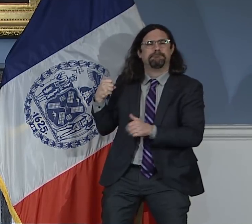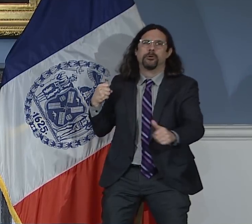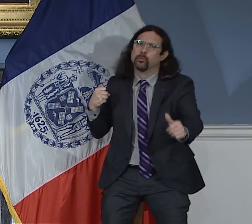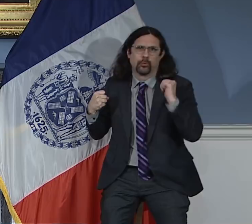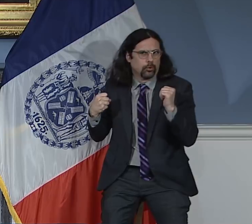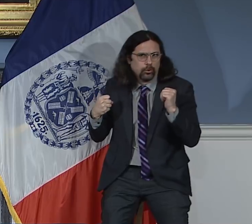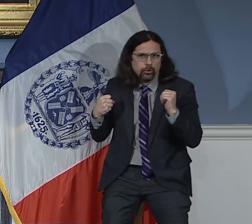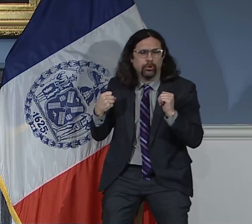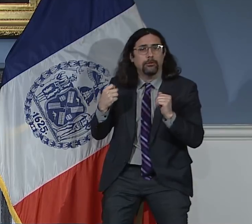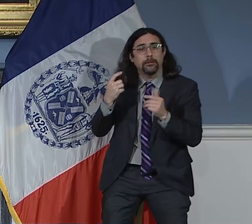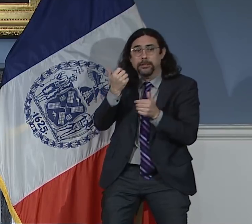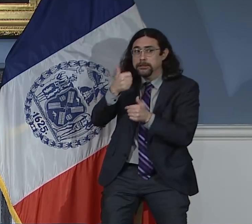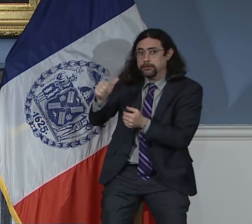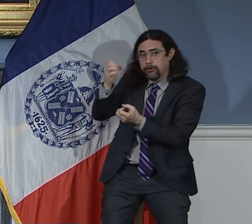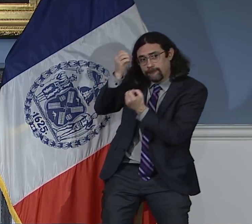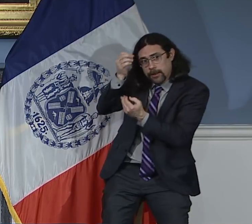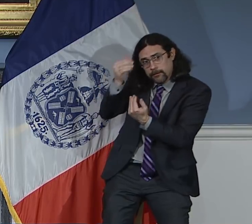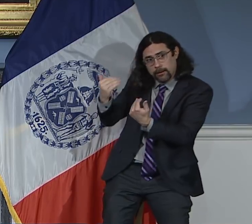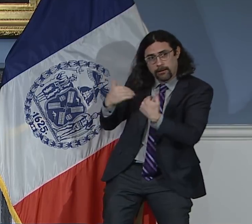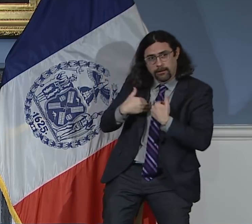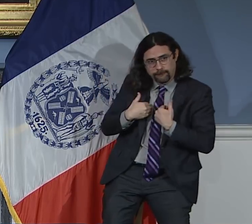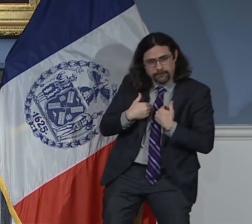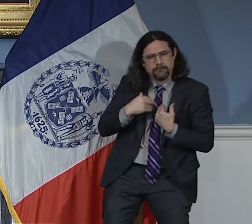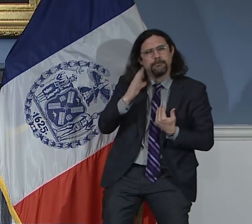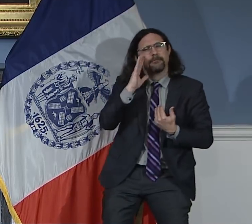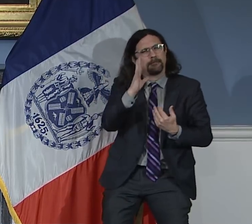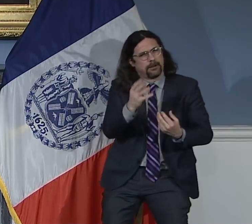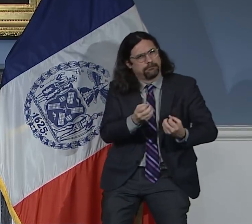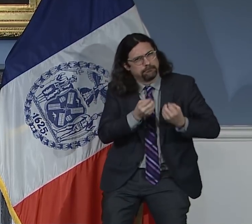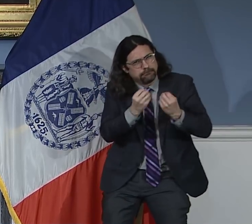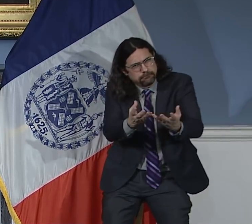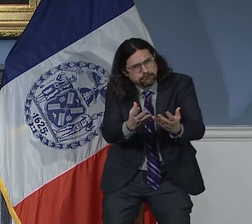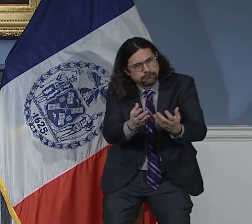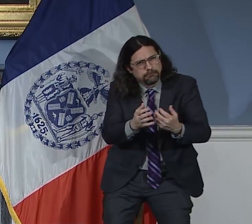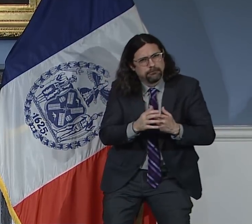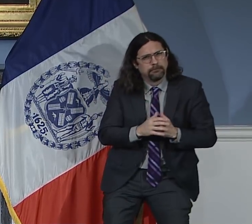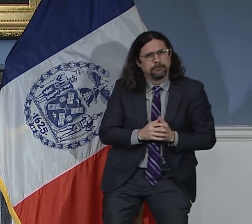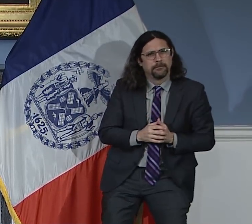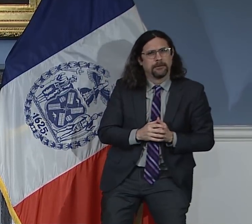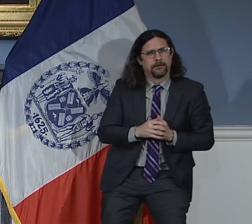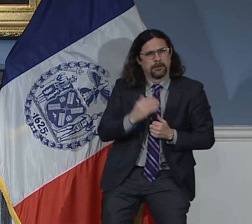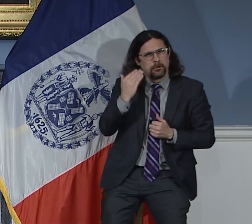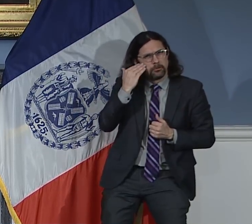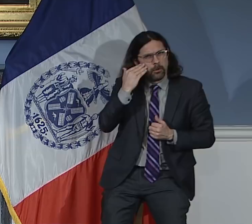ERVYAI PNLFU REALITY. I THINK NEW YORKERS WANT REAL TAL K. IH TINK NEW YORKERS LIKE IT